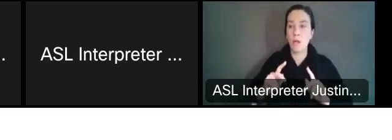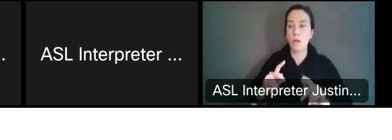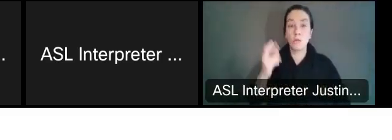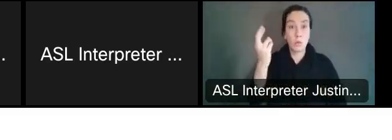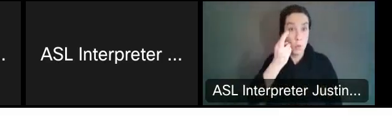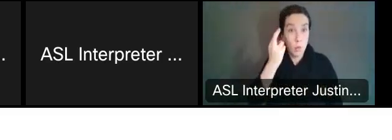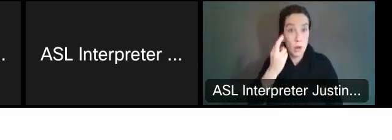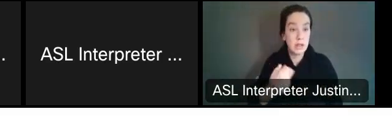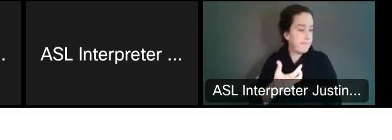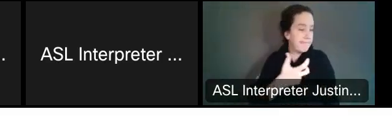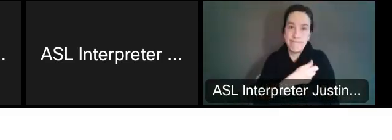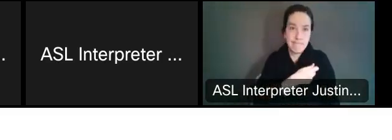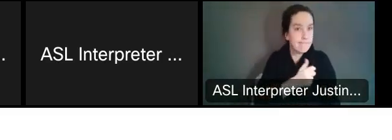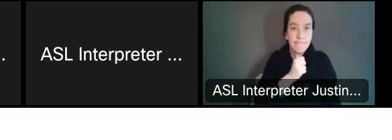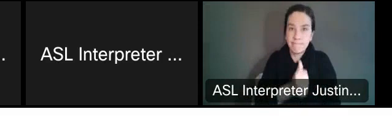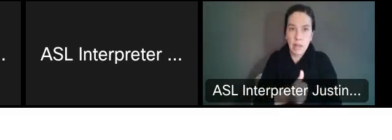It doesn't mean they are anti vaccine.